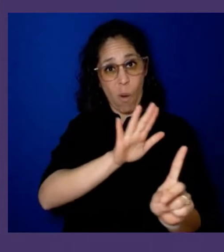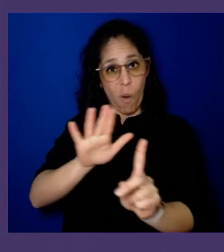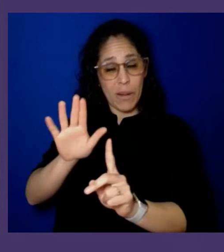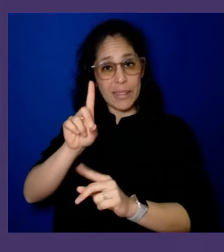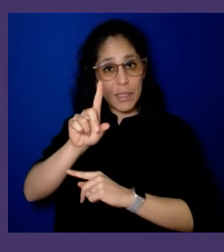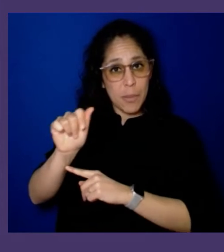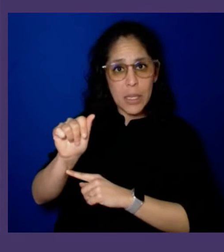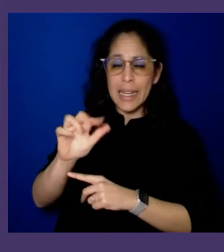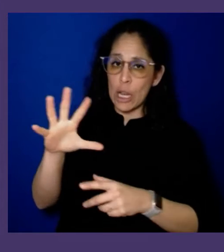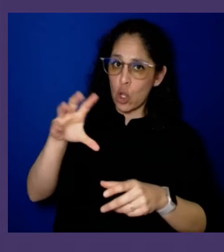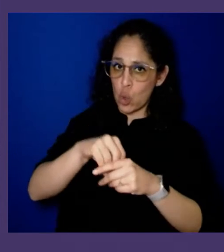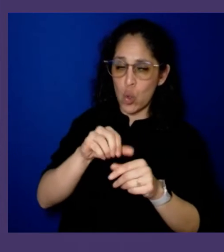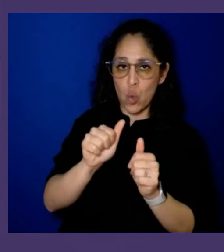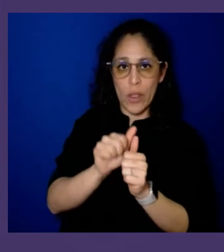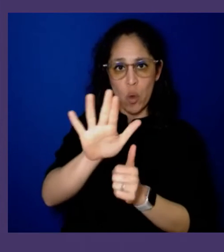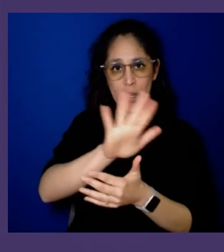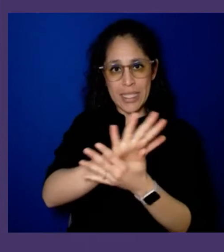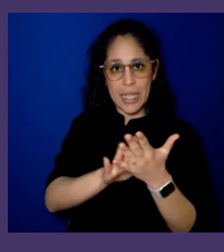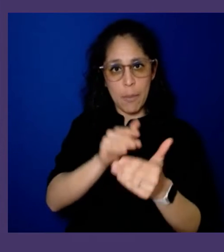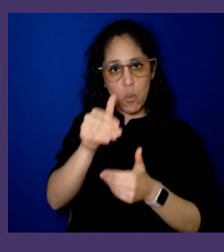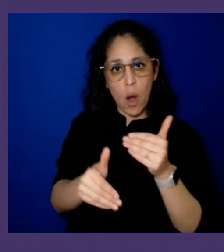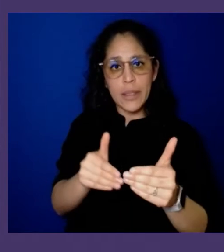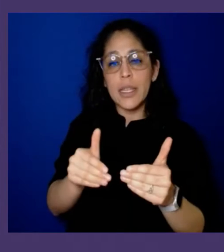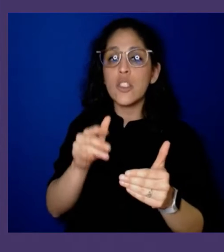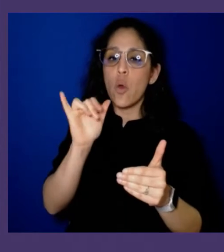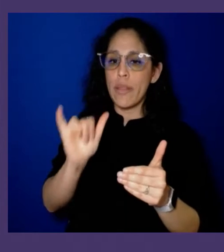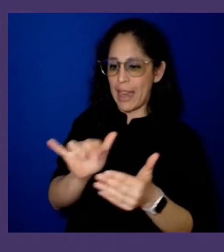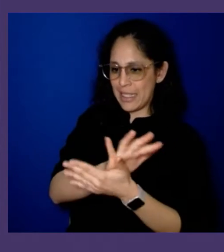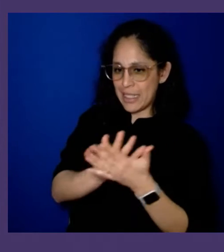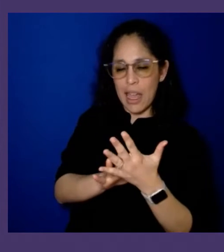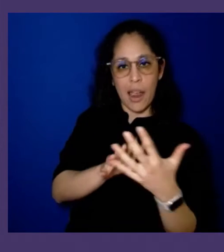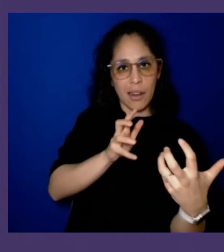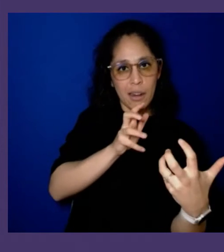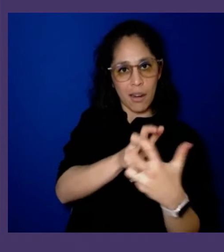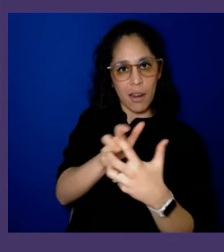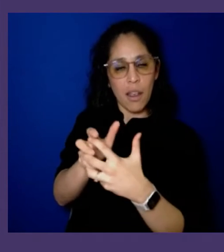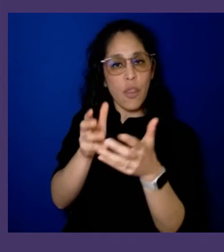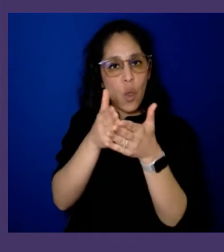to make sure that we're designing for the widest group of people possible and just keep in